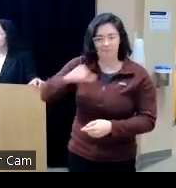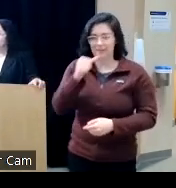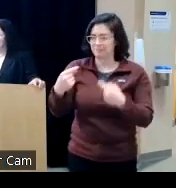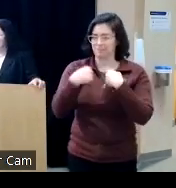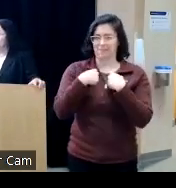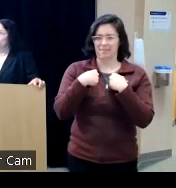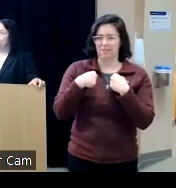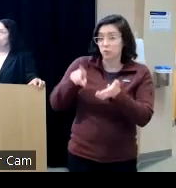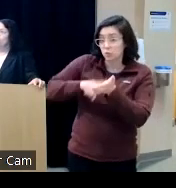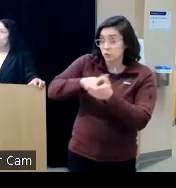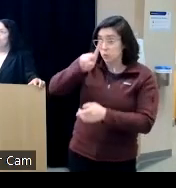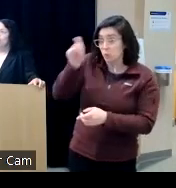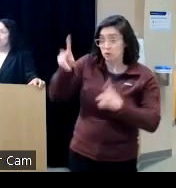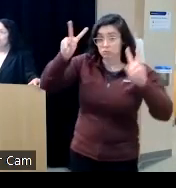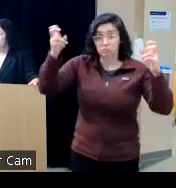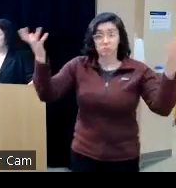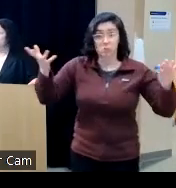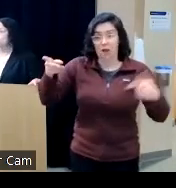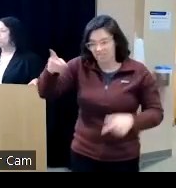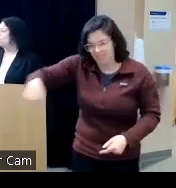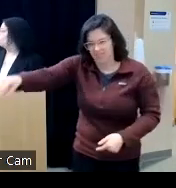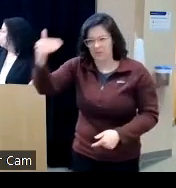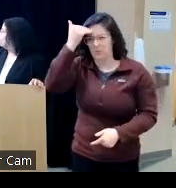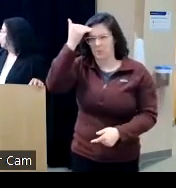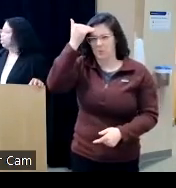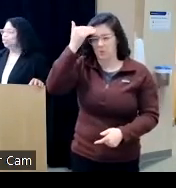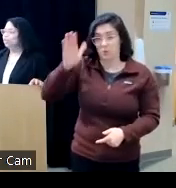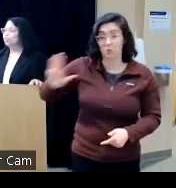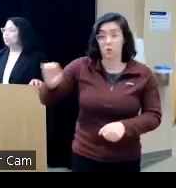is the research question that we're gonna actually engage in what is the work that we're going to do